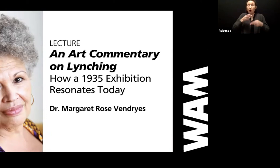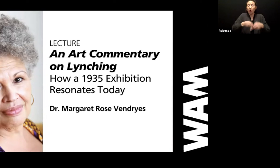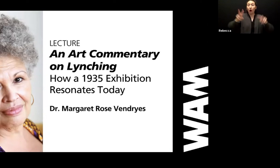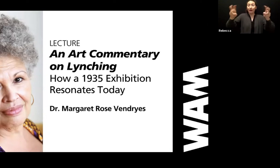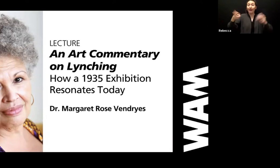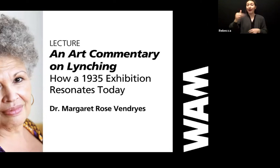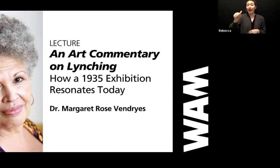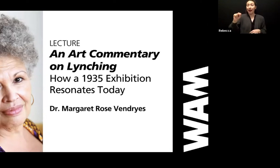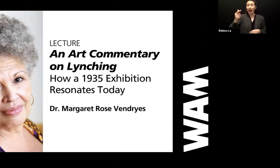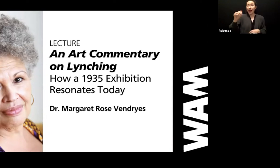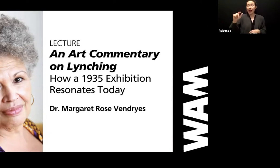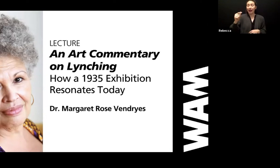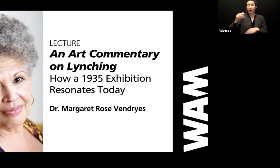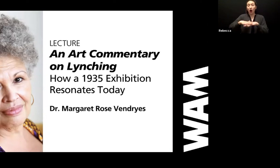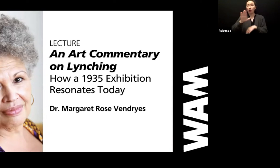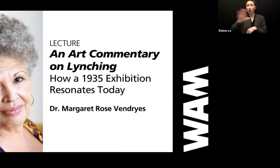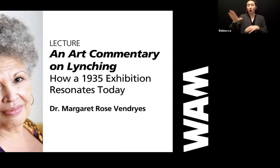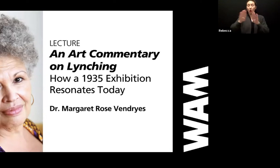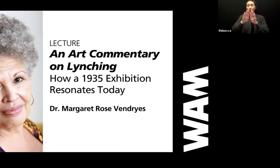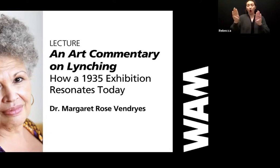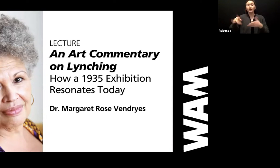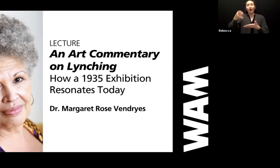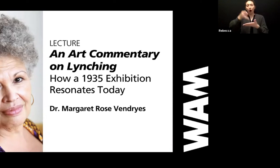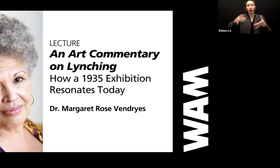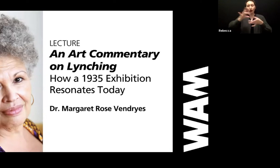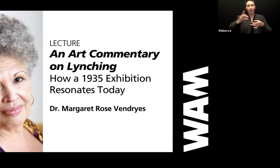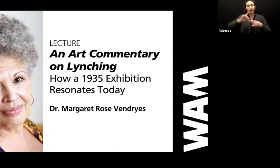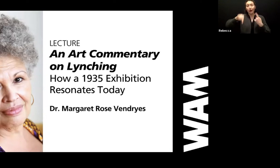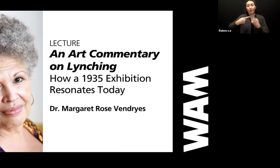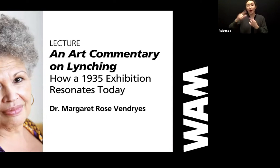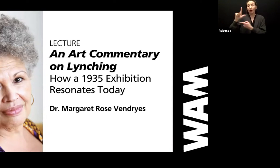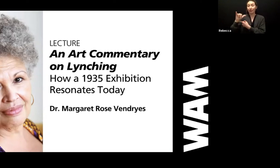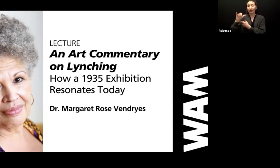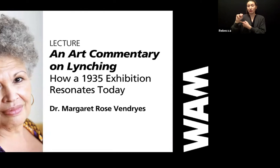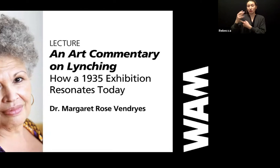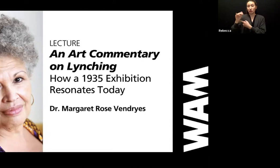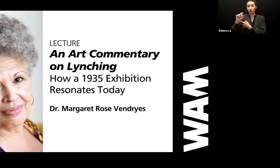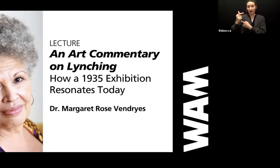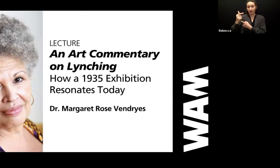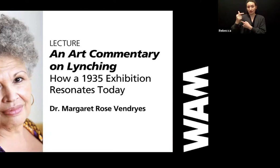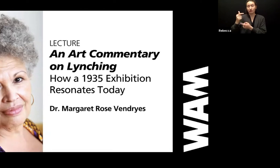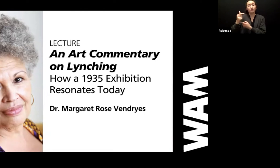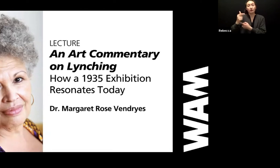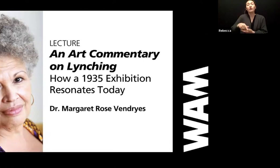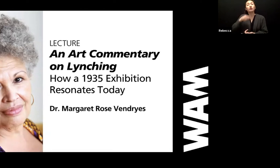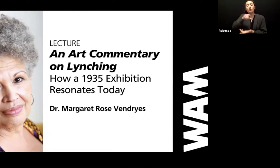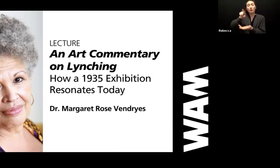on Lynching, The Forgotten 1935 Exhibition," in the anthology Race Consciousness: African-American